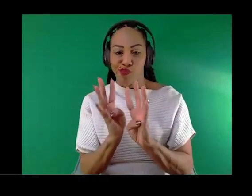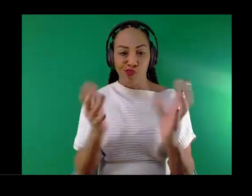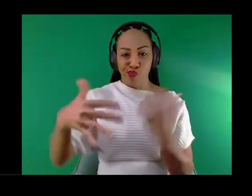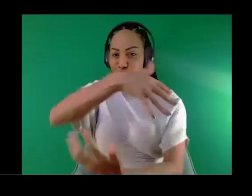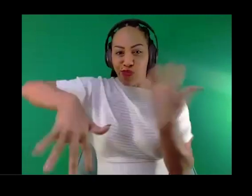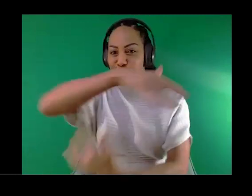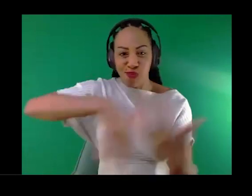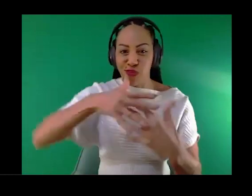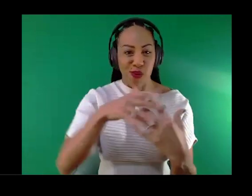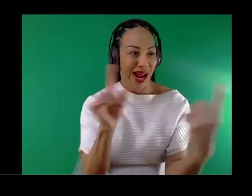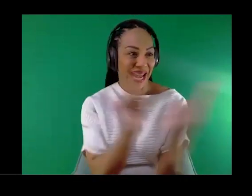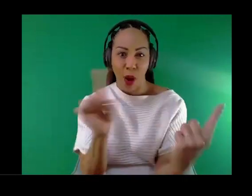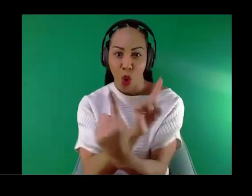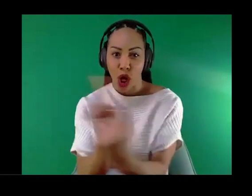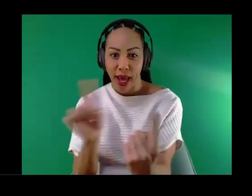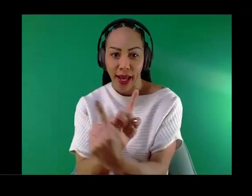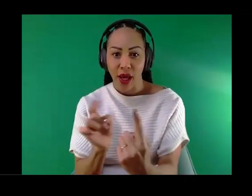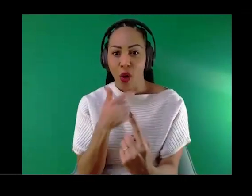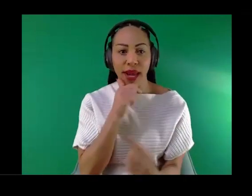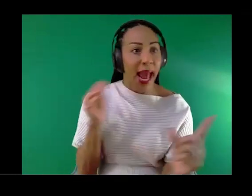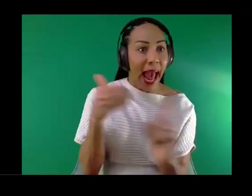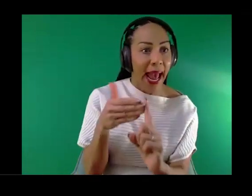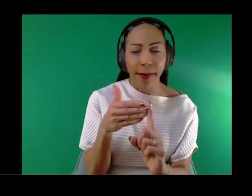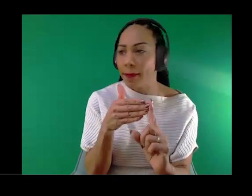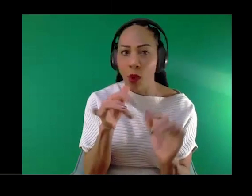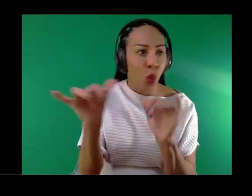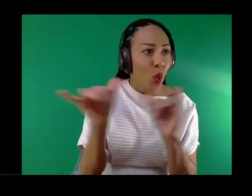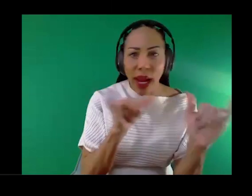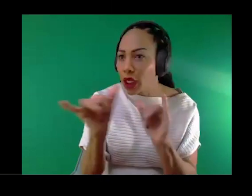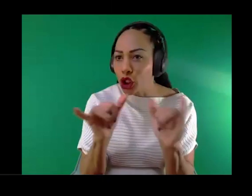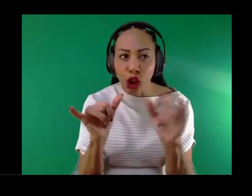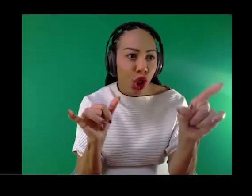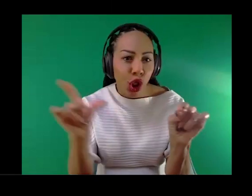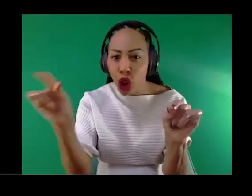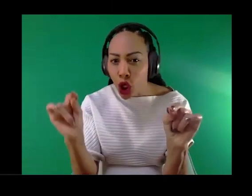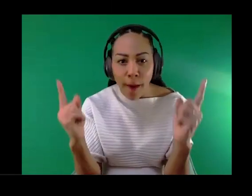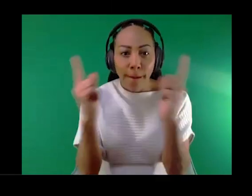uh the two sides of the project ahead of one of those partners submitting a full application at